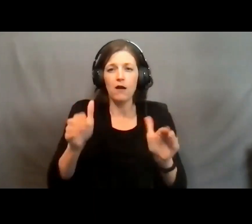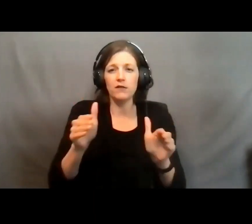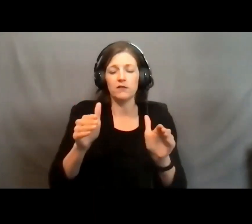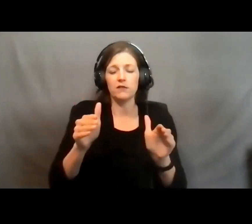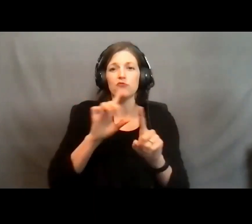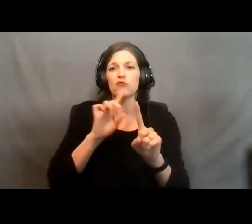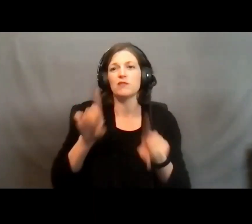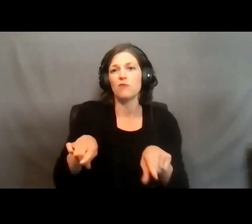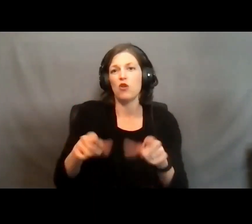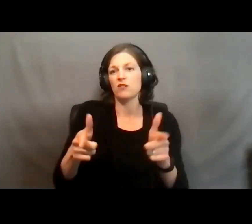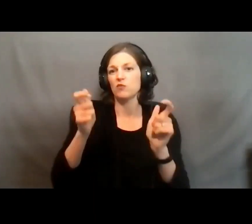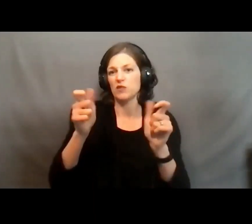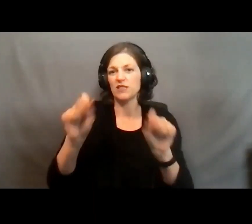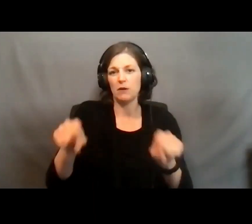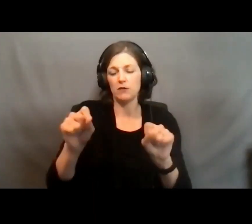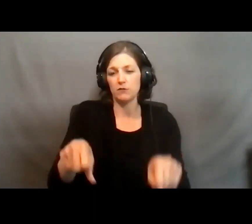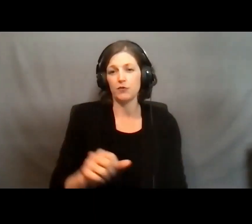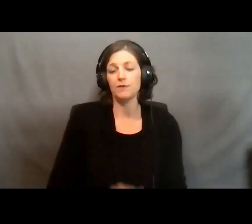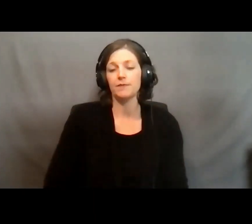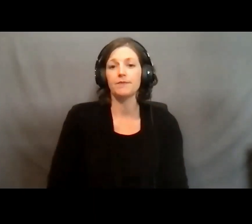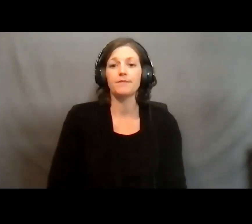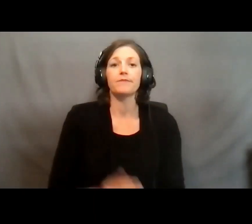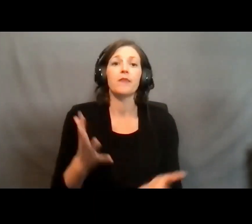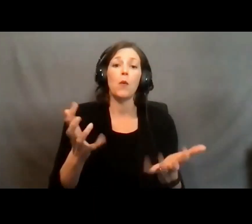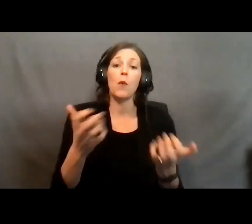we can. I want to thank all of 13:45:19 you . There is